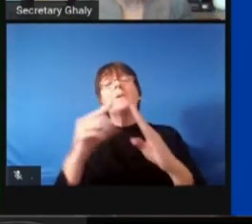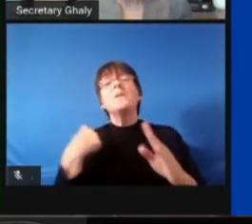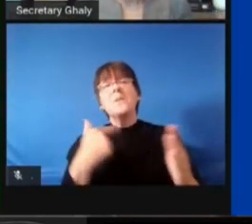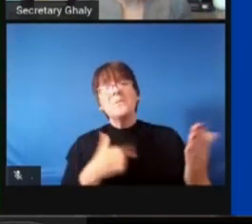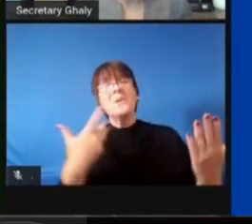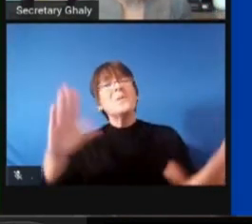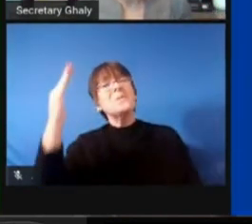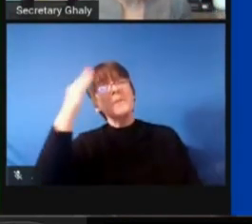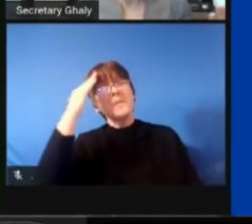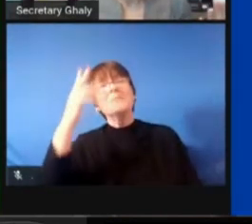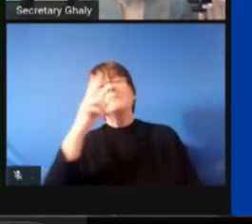SEE SLOW INCREASES.